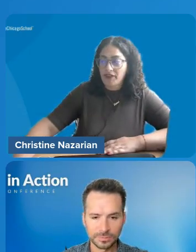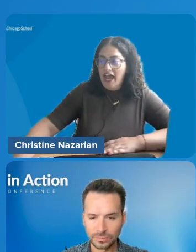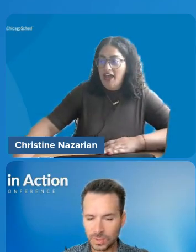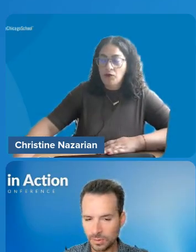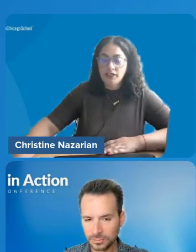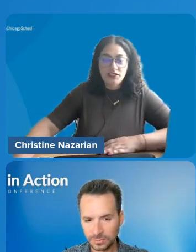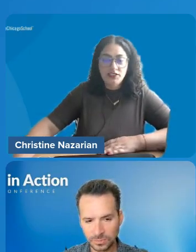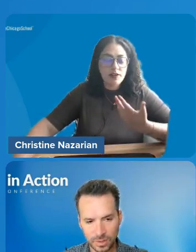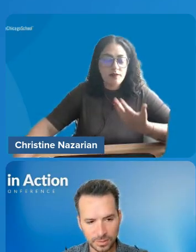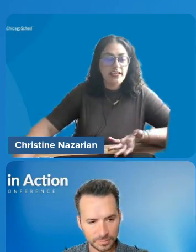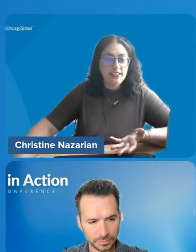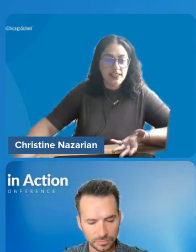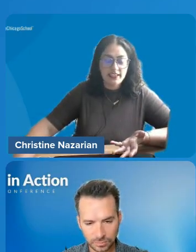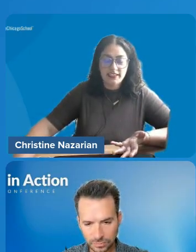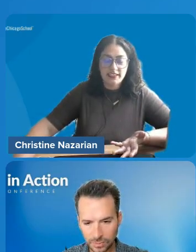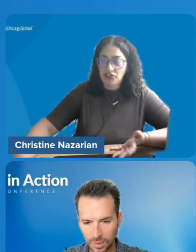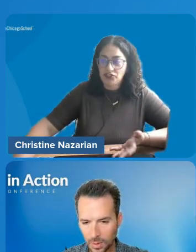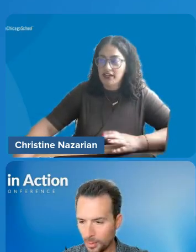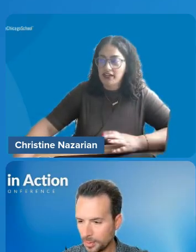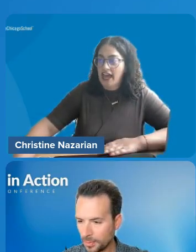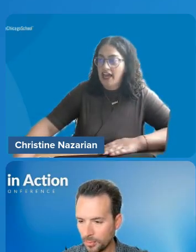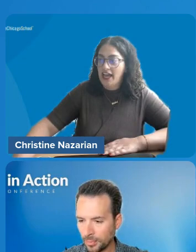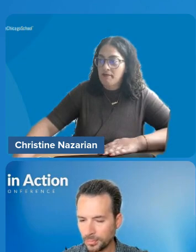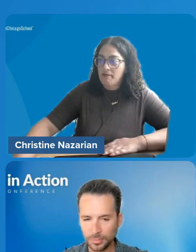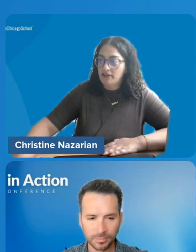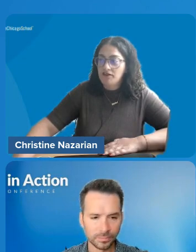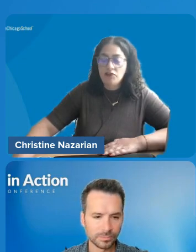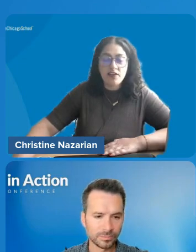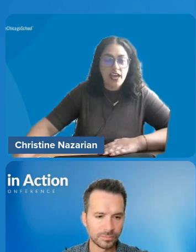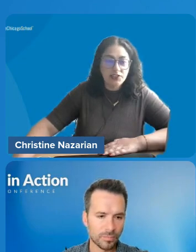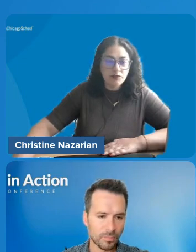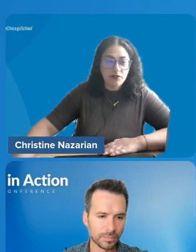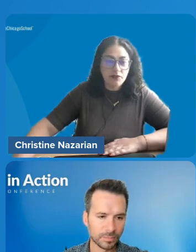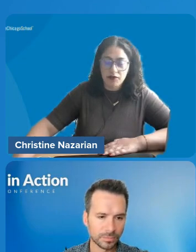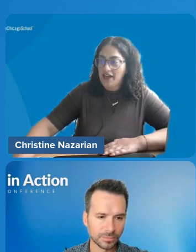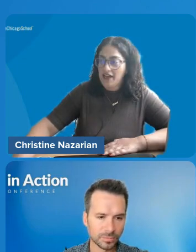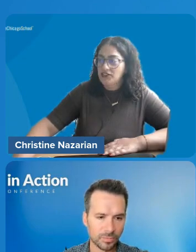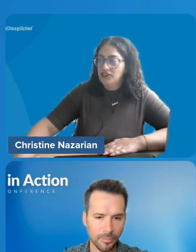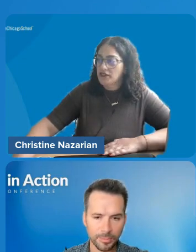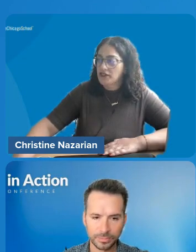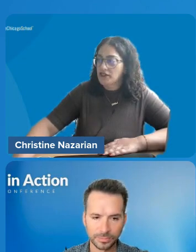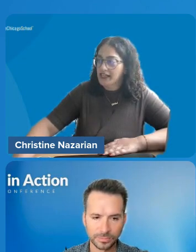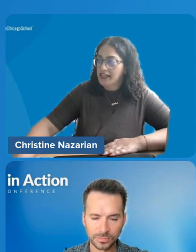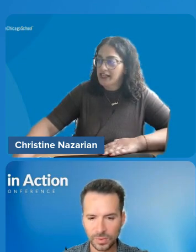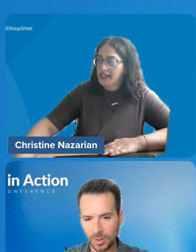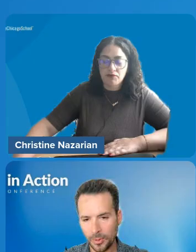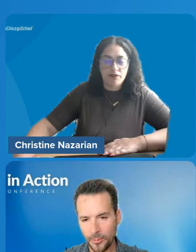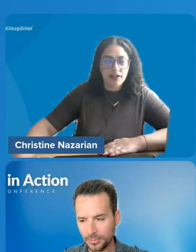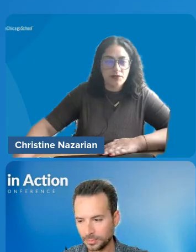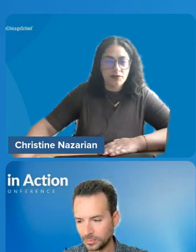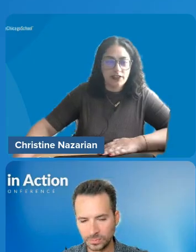And then once you complete the session, it'll give you a case review. And these are the aspects I was referring to earlier.